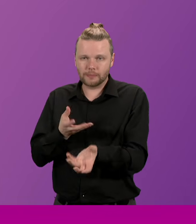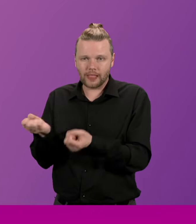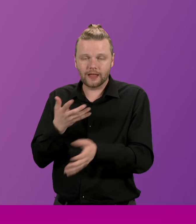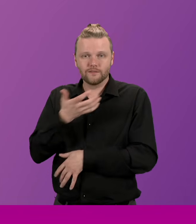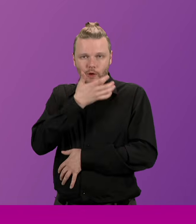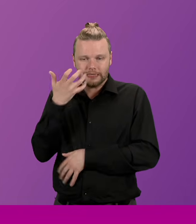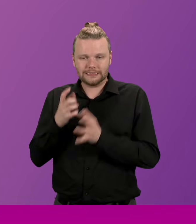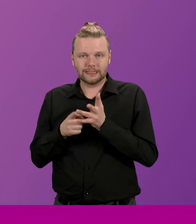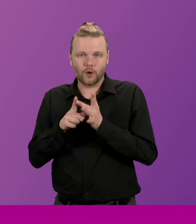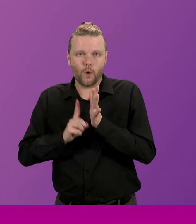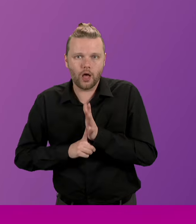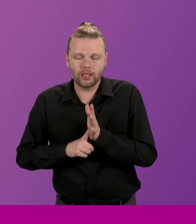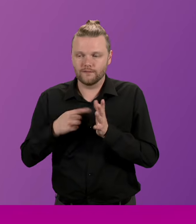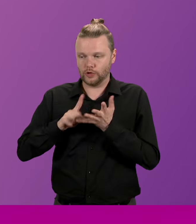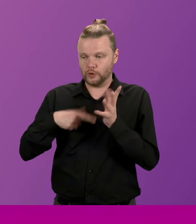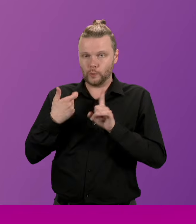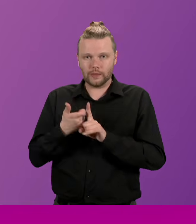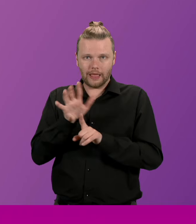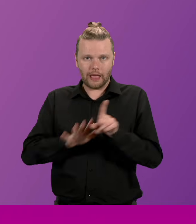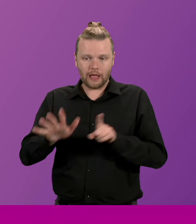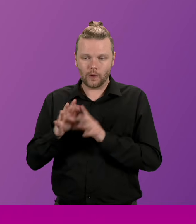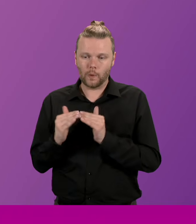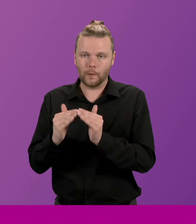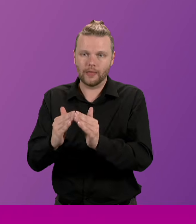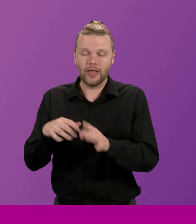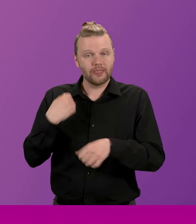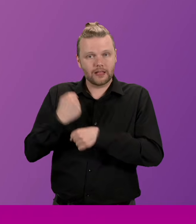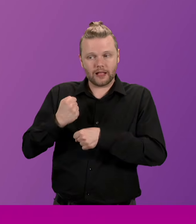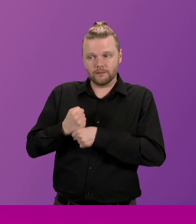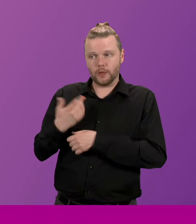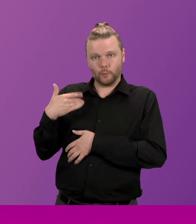for domestic use in the United Kingdom, and the Government’s officials are engaged in that work.